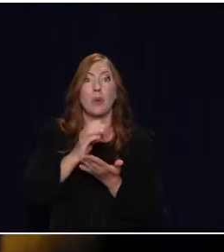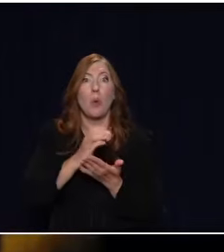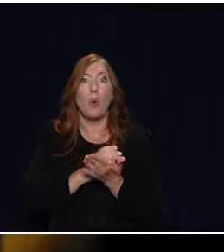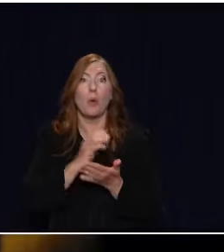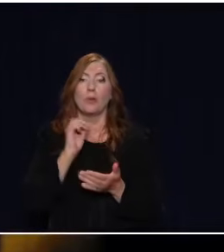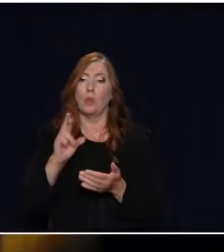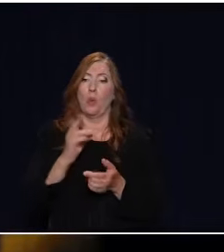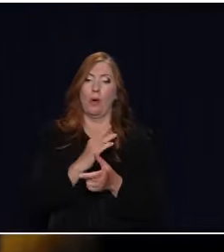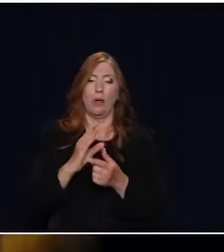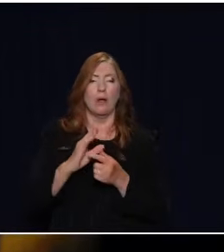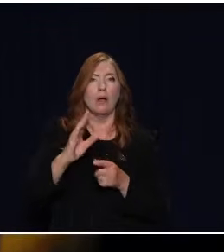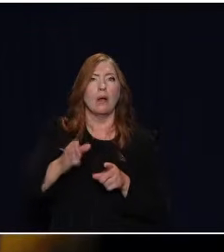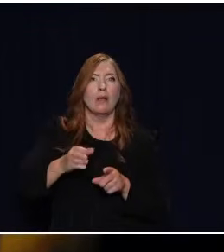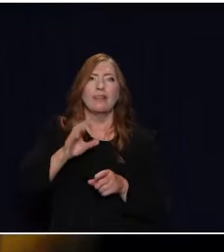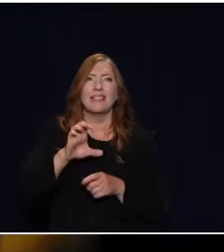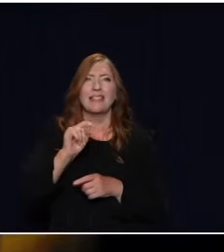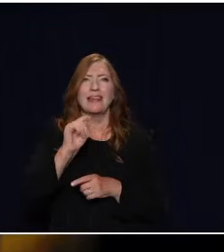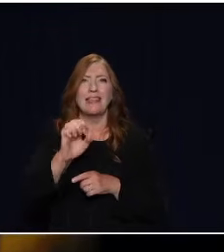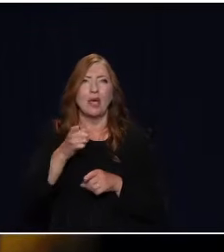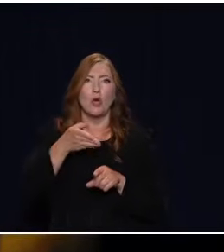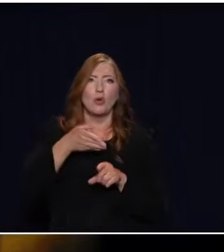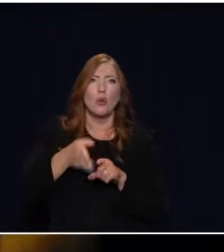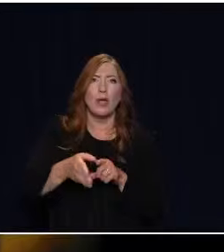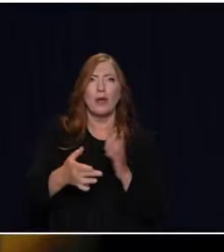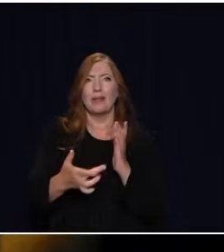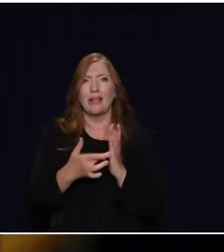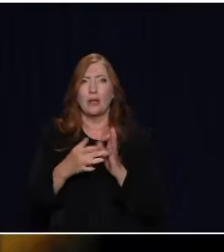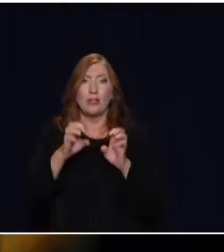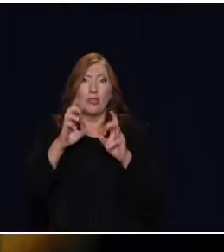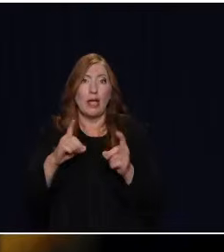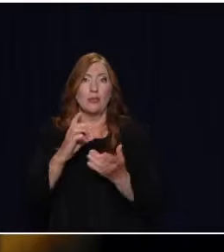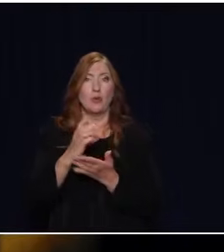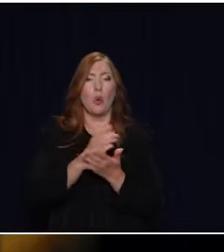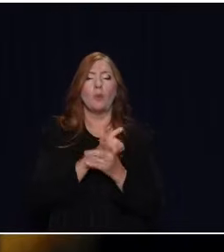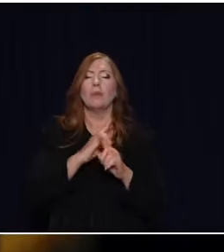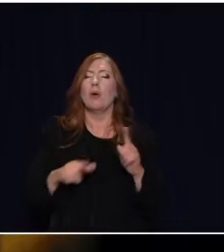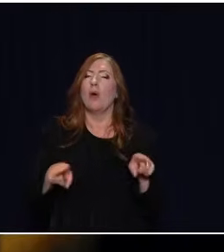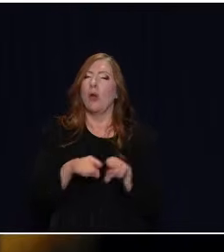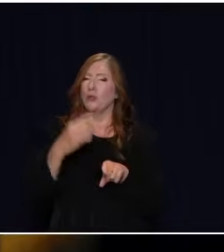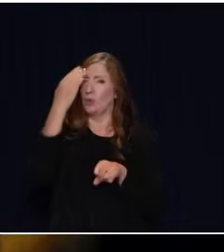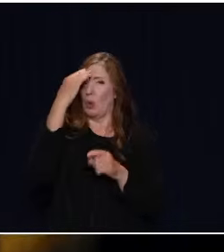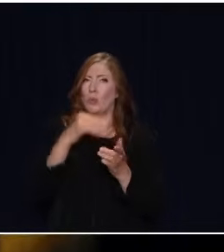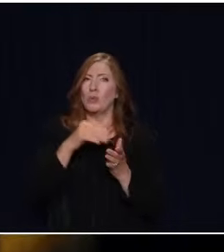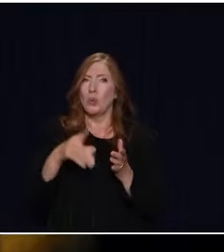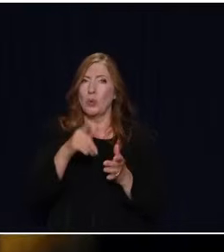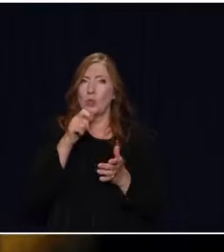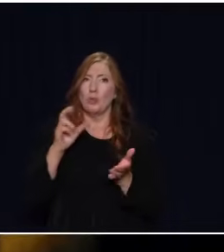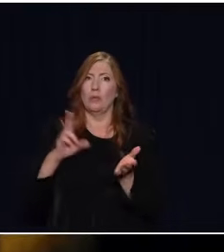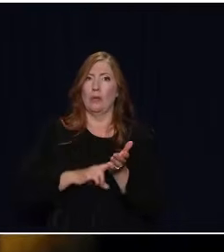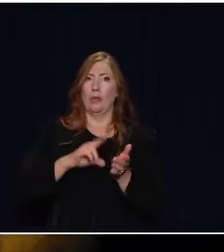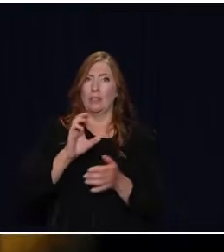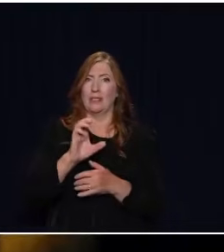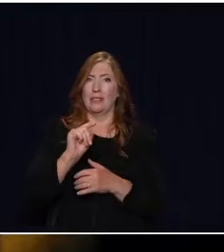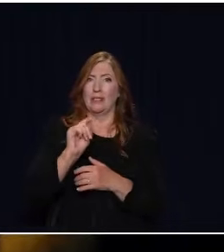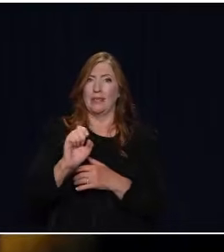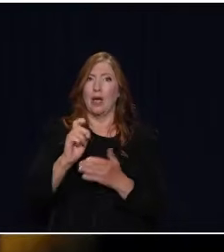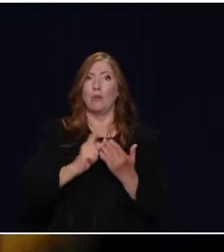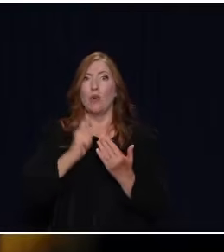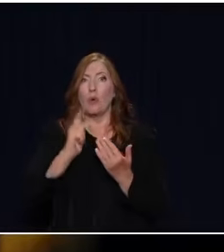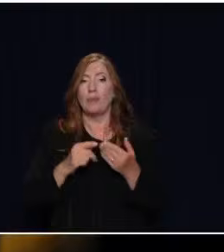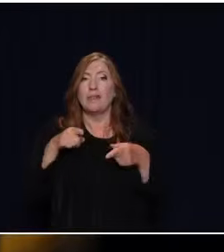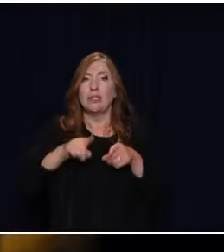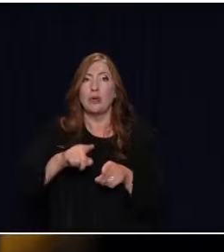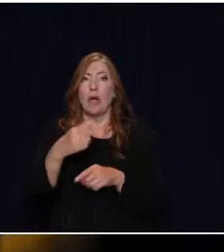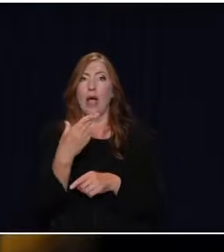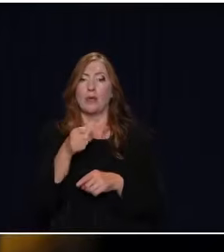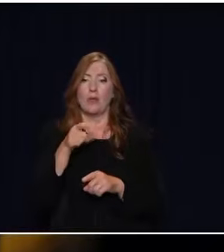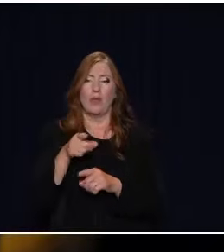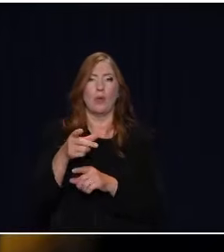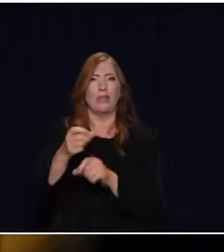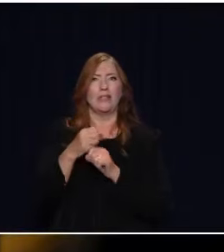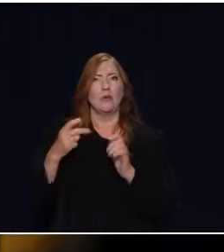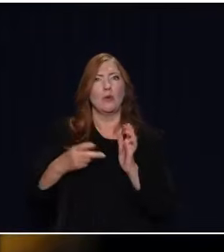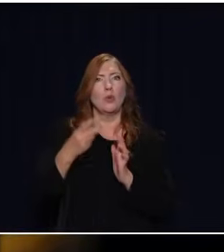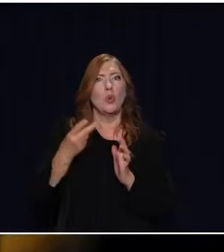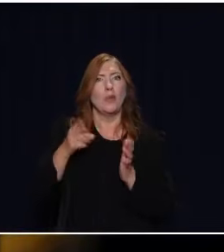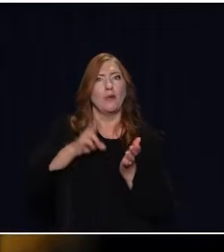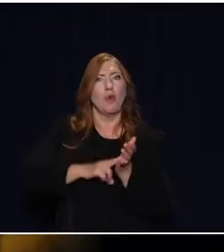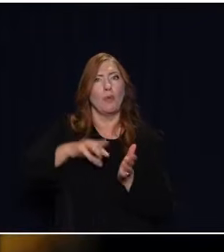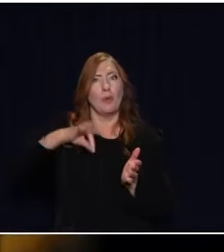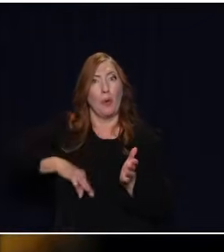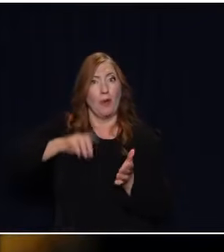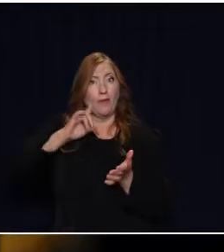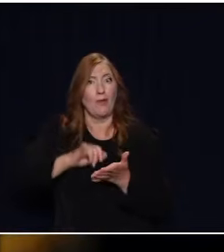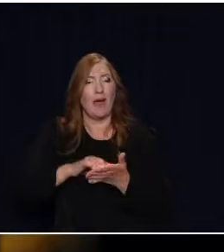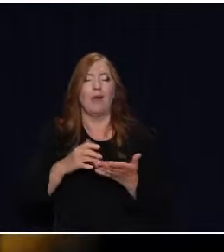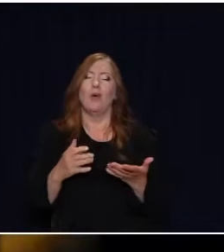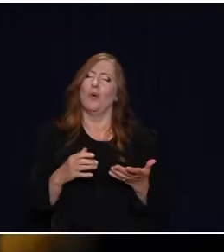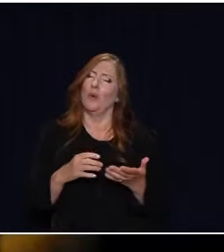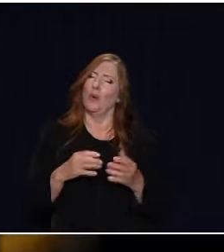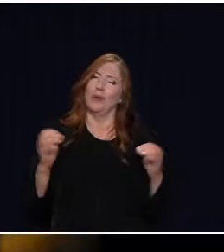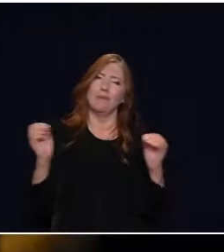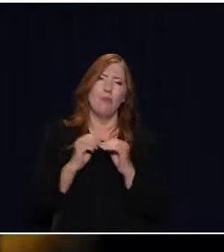SHOULD BE PROVIDIN EING STUDENT